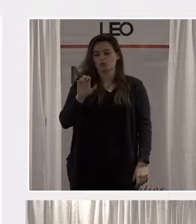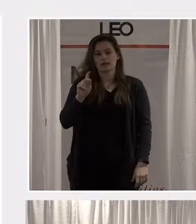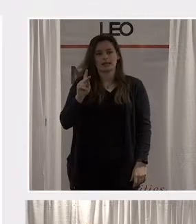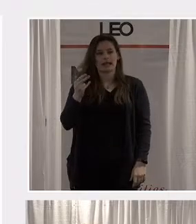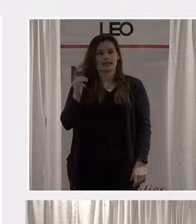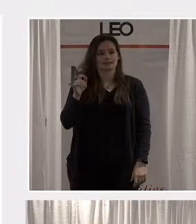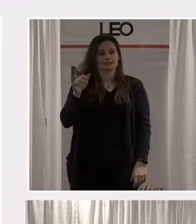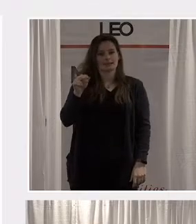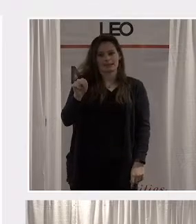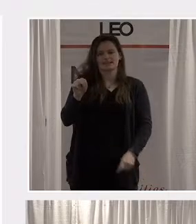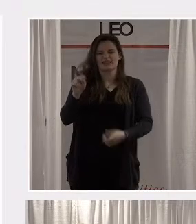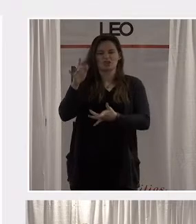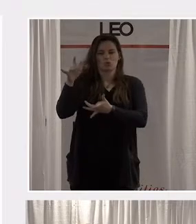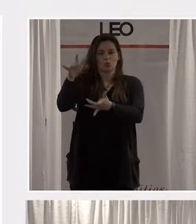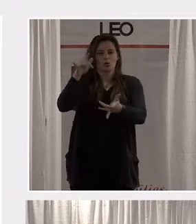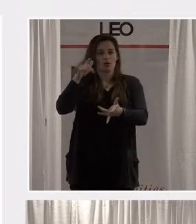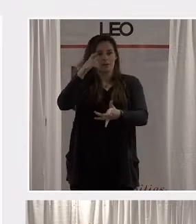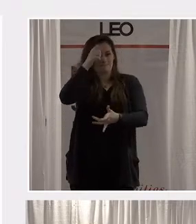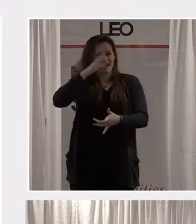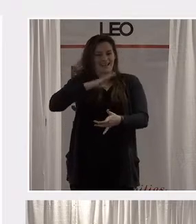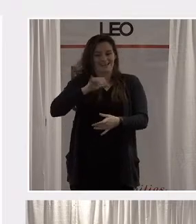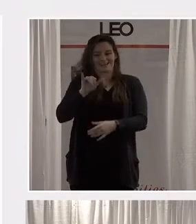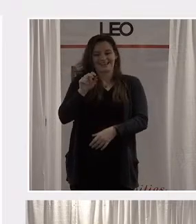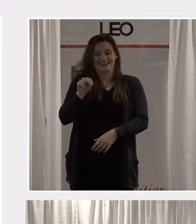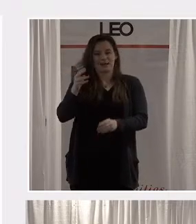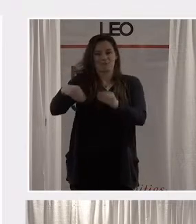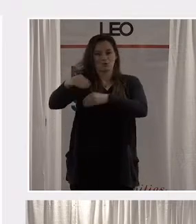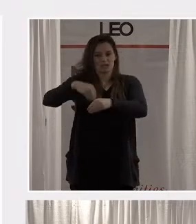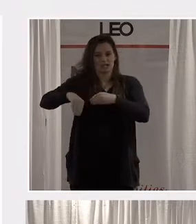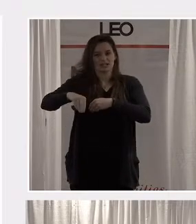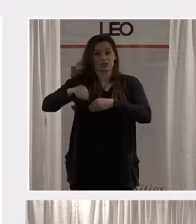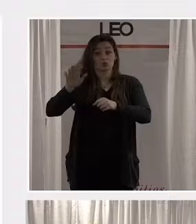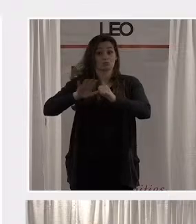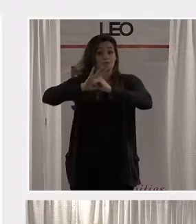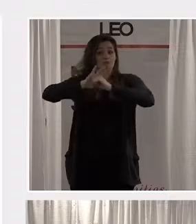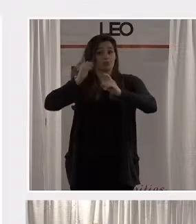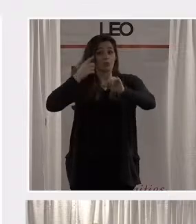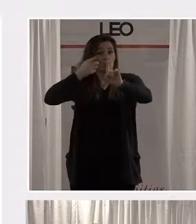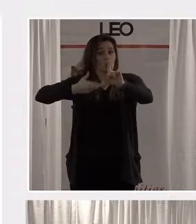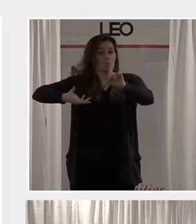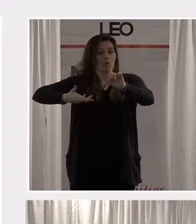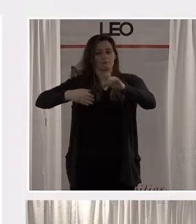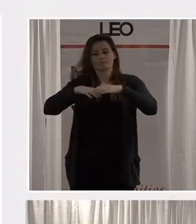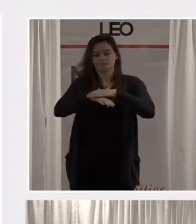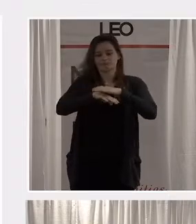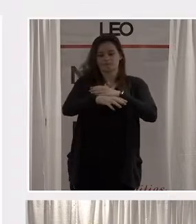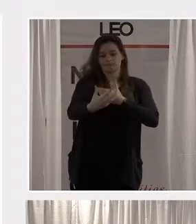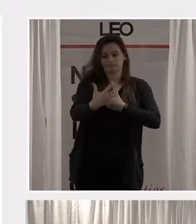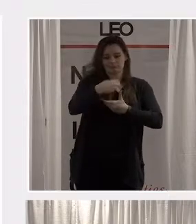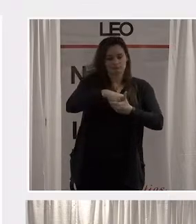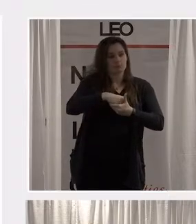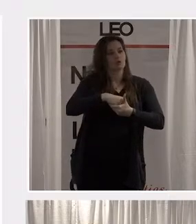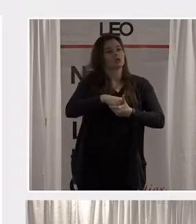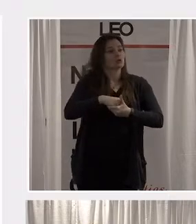AND RAISE AWARENESS OF ABILITY AND INCLUSION. EACH YEAR BEGINNING THE LAST SUNDAY OF MAY